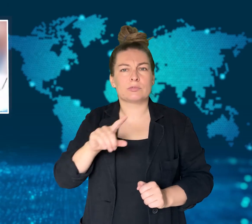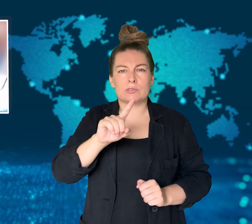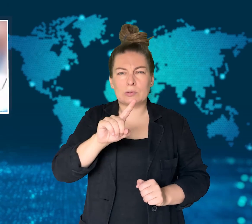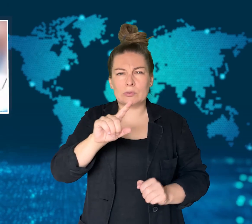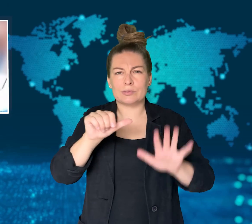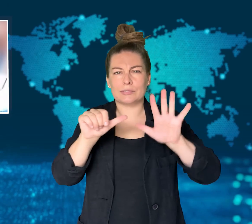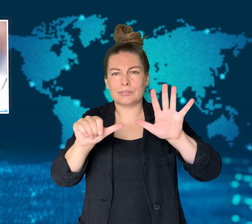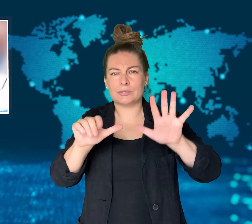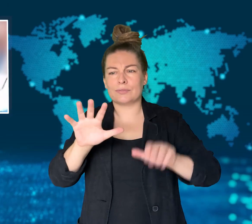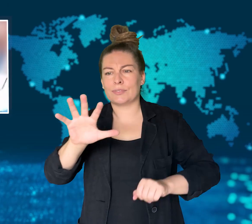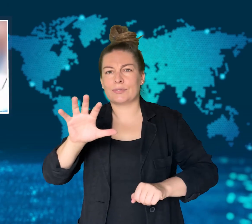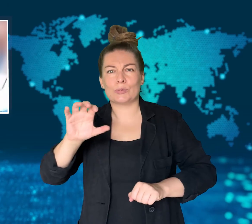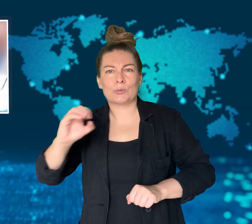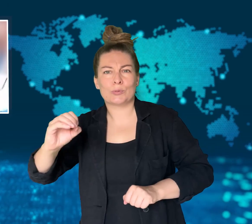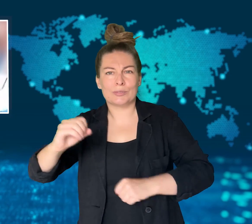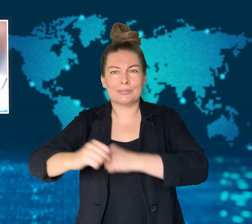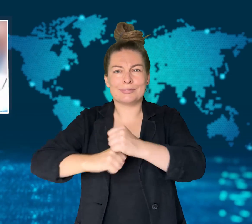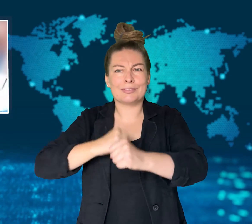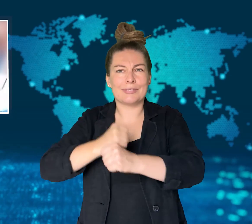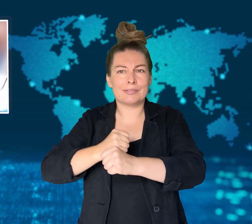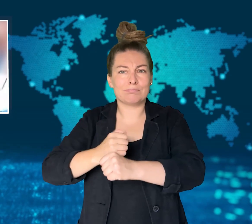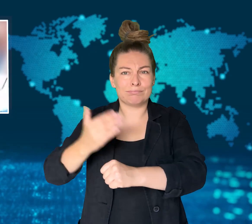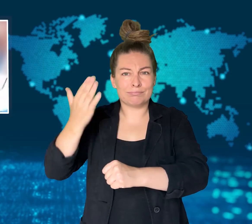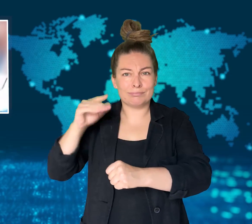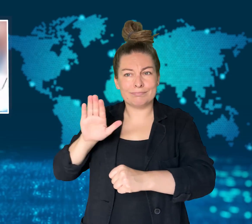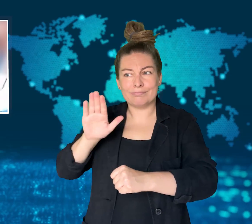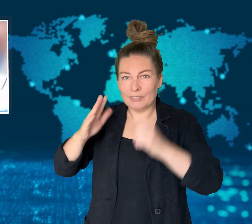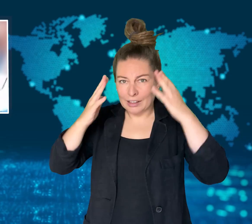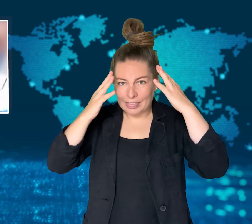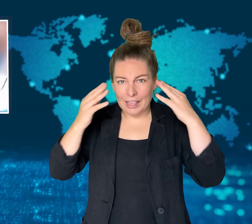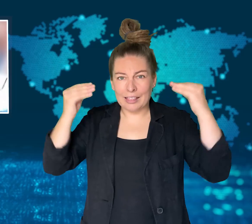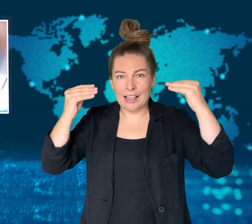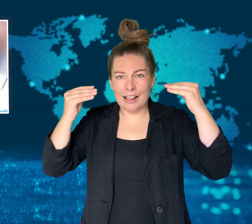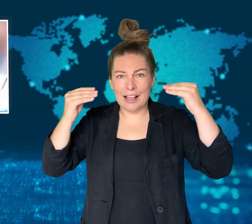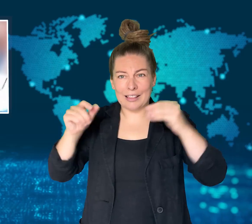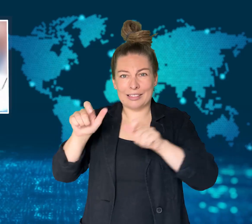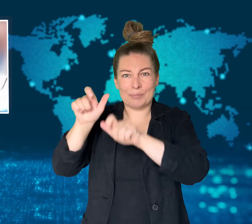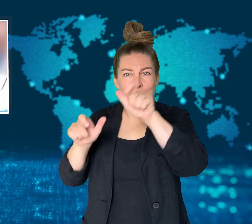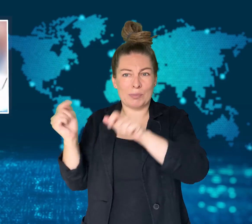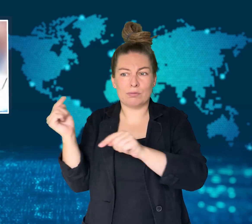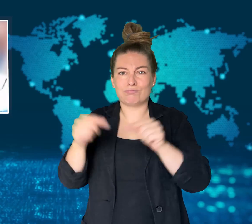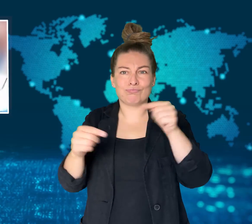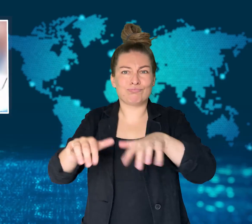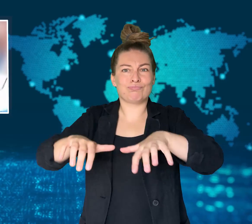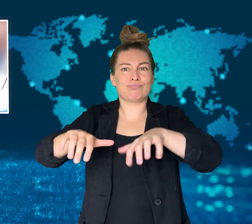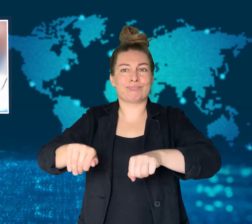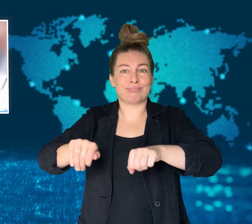on the peninsula.